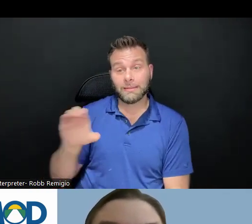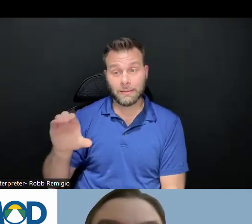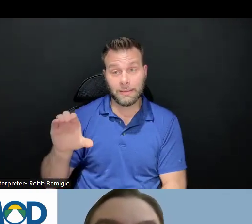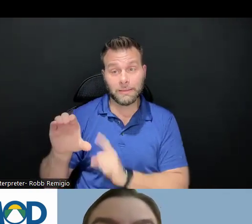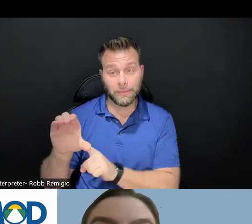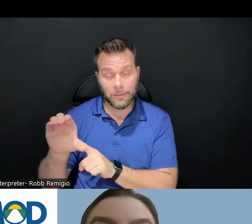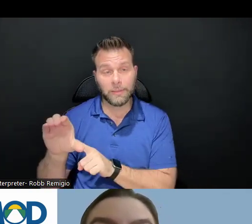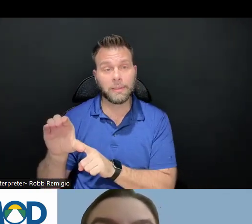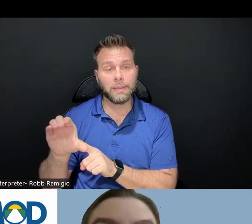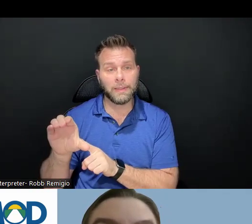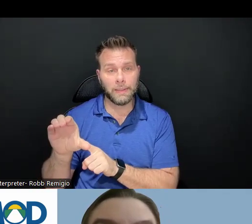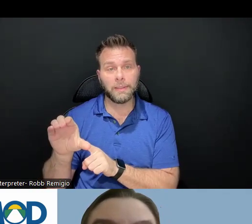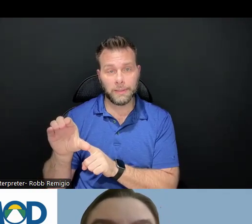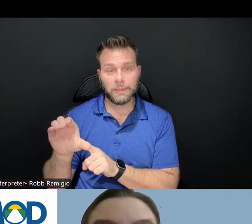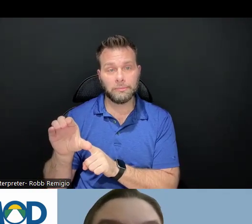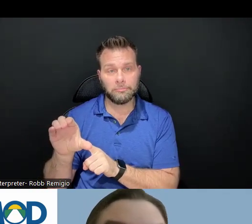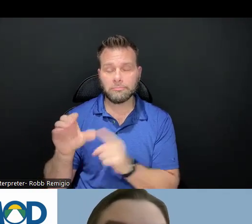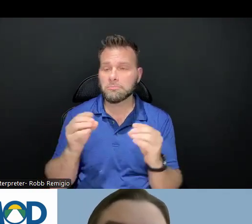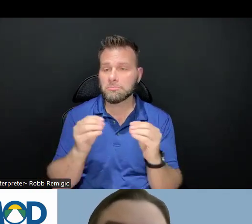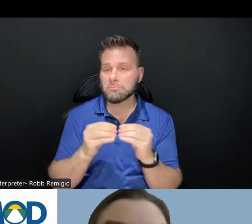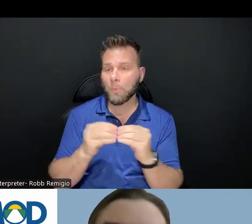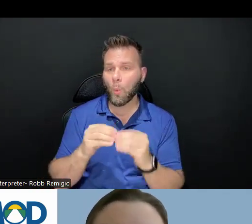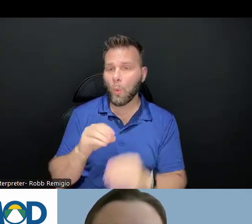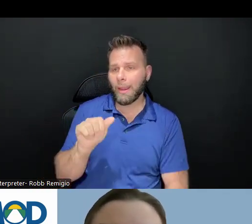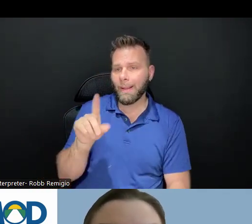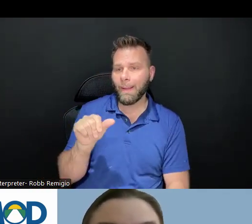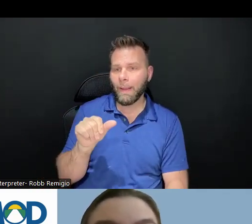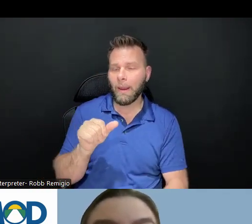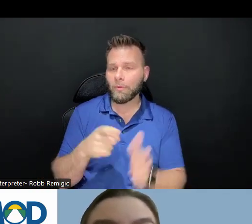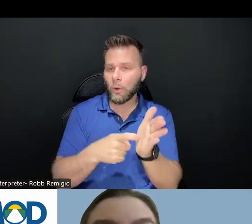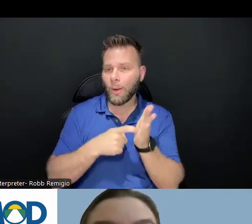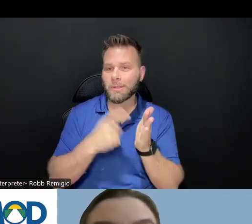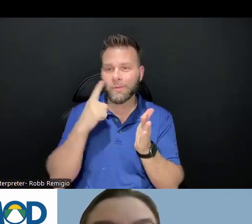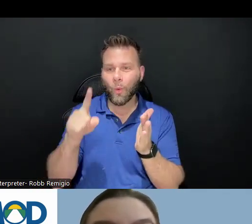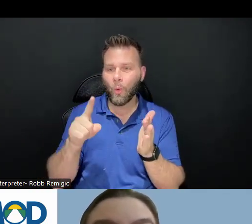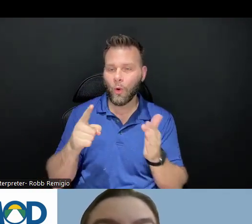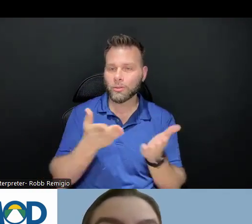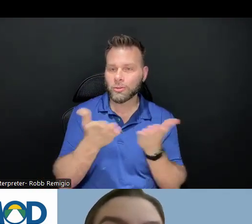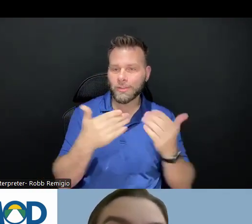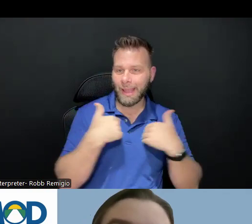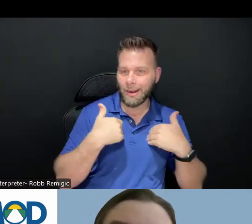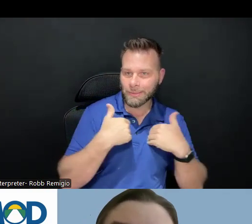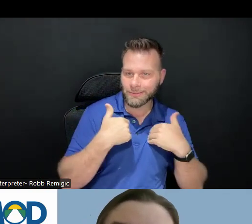You can think of effective communication as being similar to, uhm, the ADA's requirements for Service Animals, in that